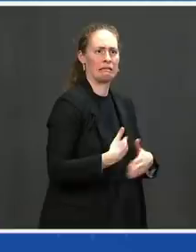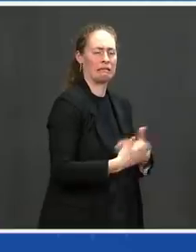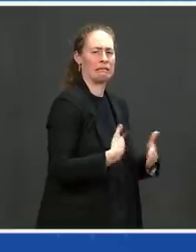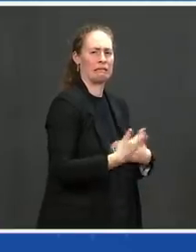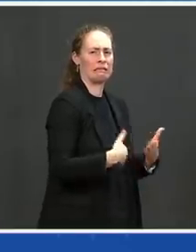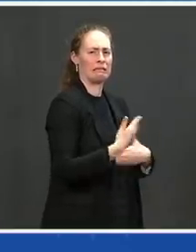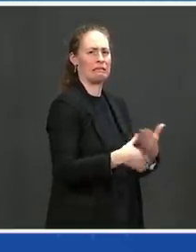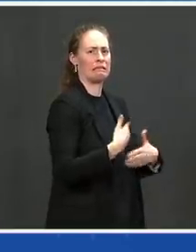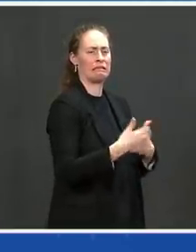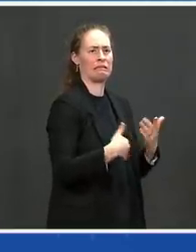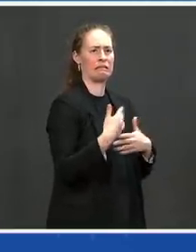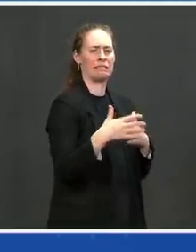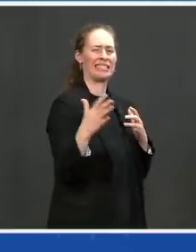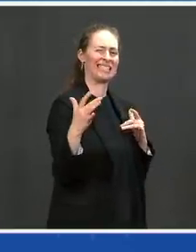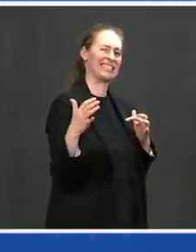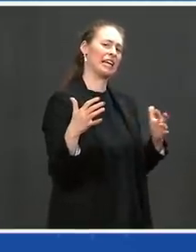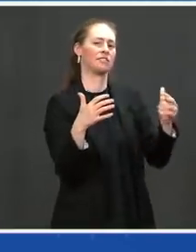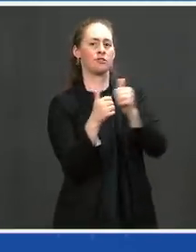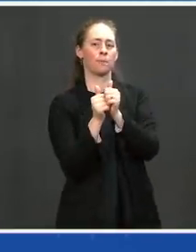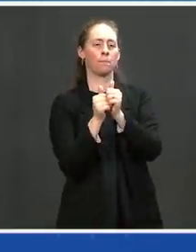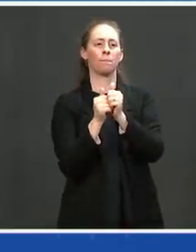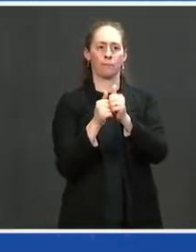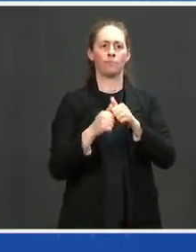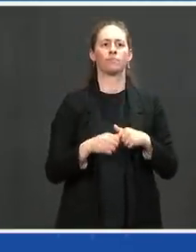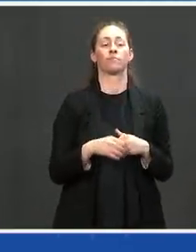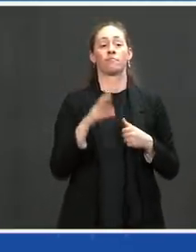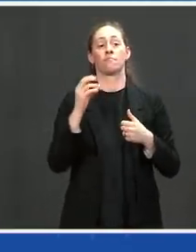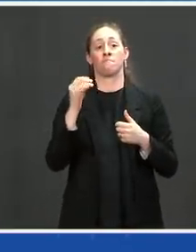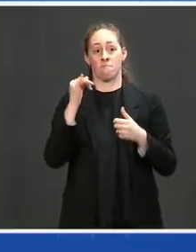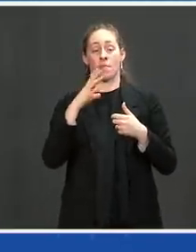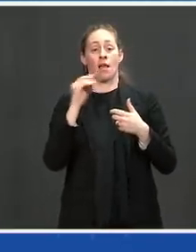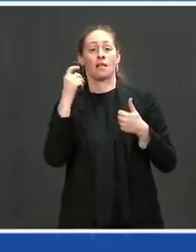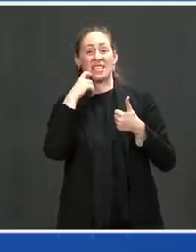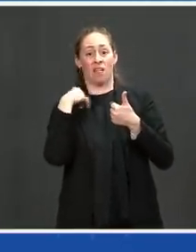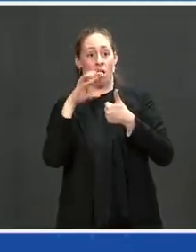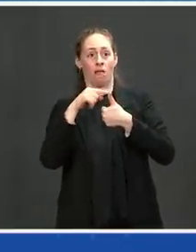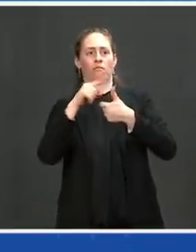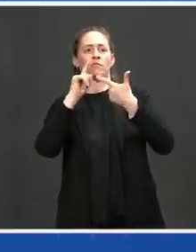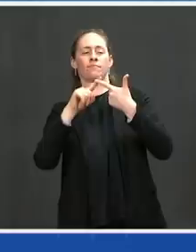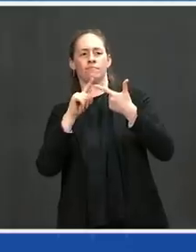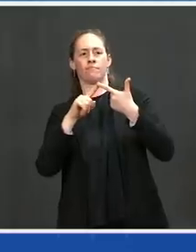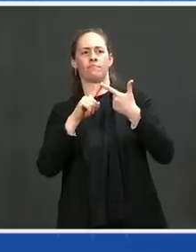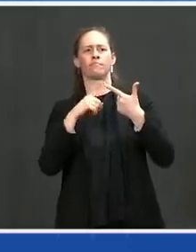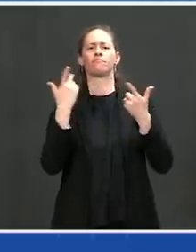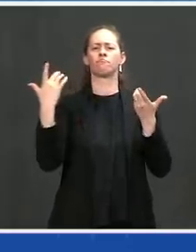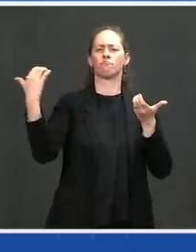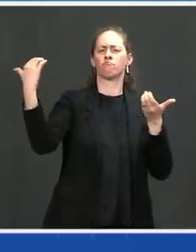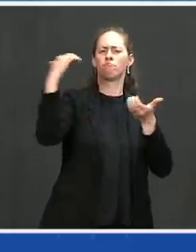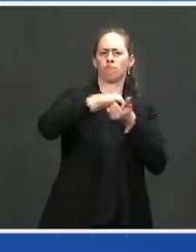And I've been very clear with him, it's not anti-Chinese. And we've talked about it.